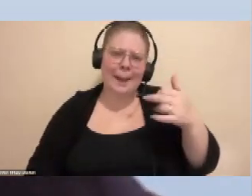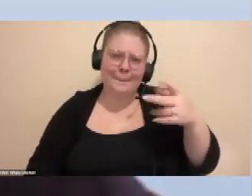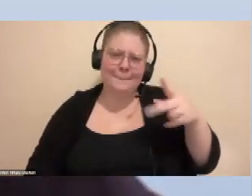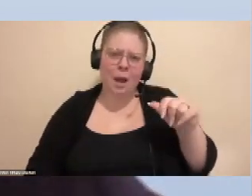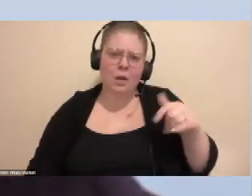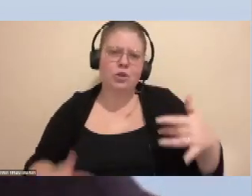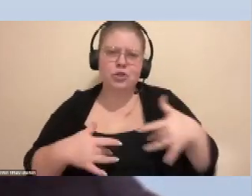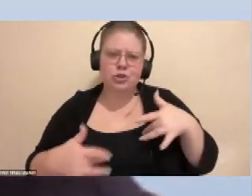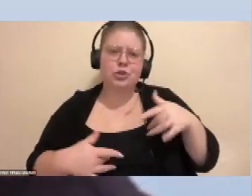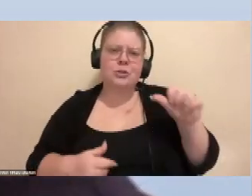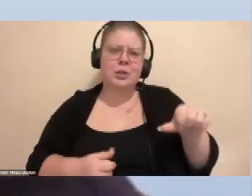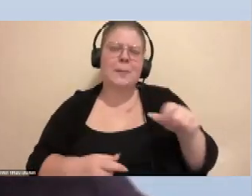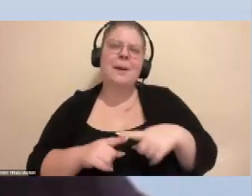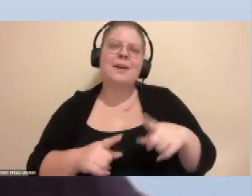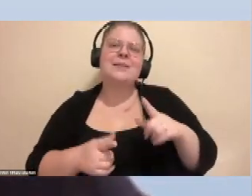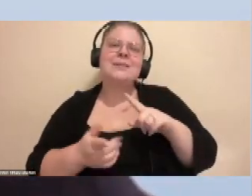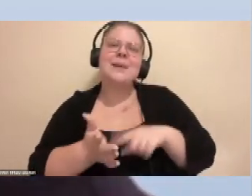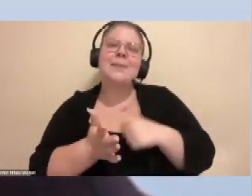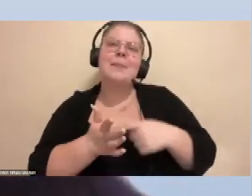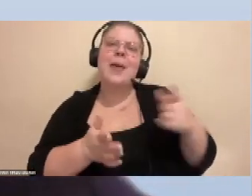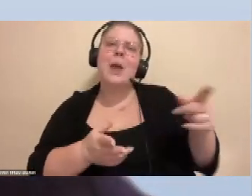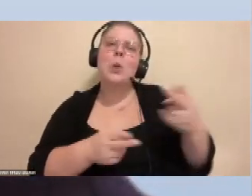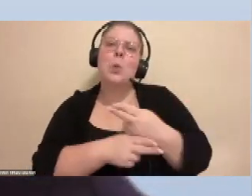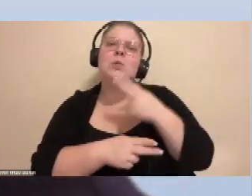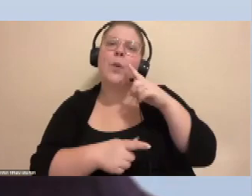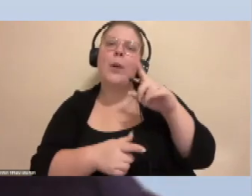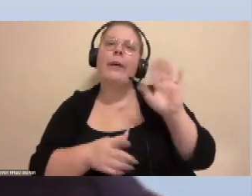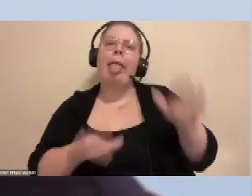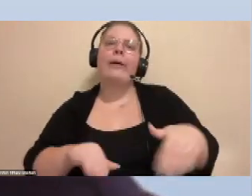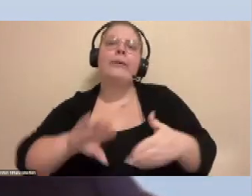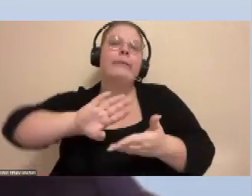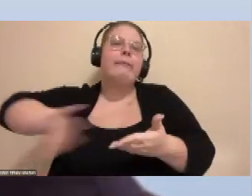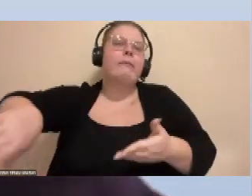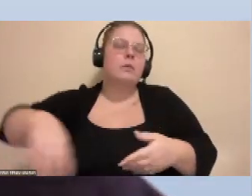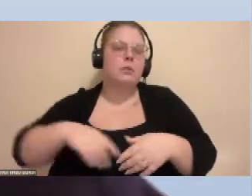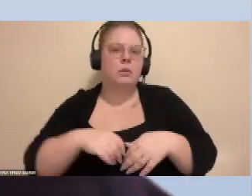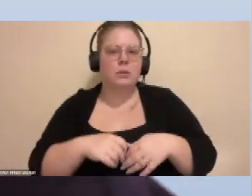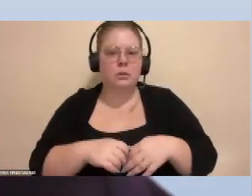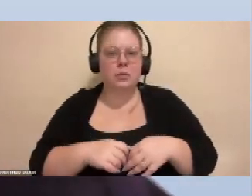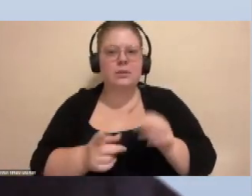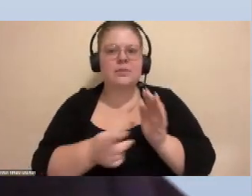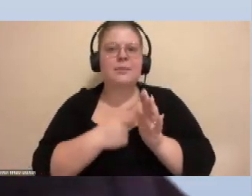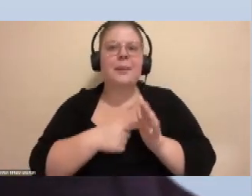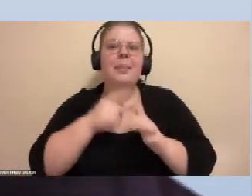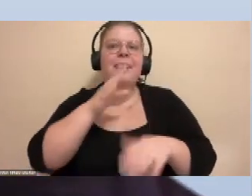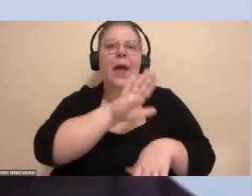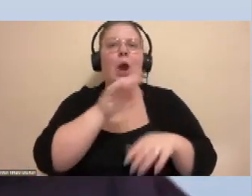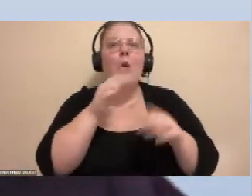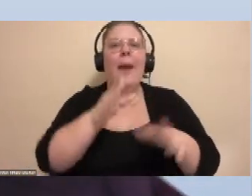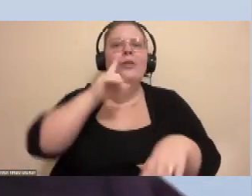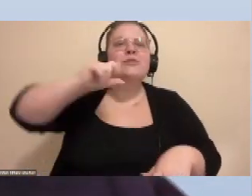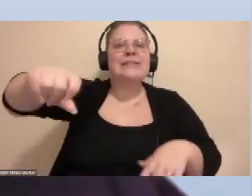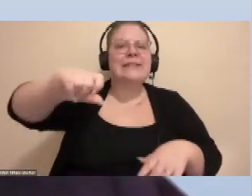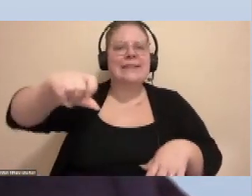an excuse and sometimes a way to fight back this actual guidance on,